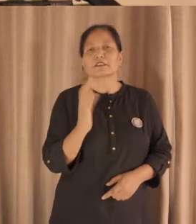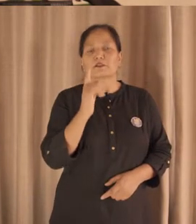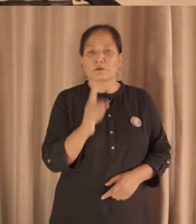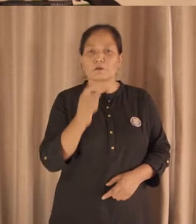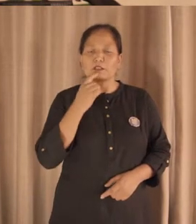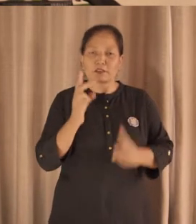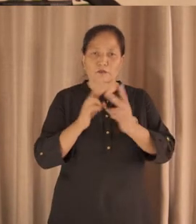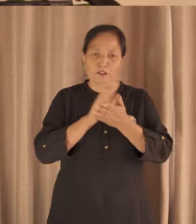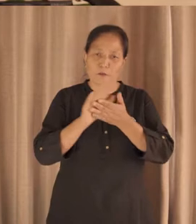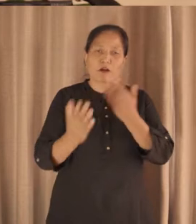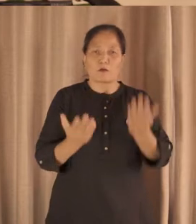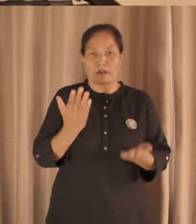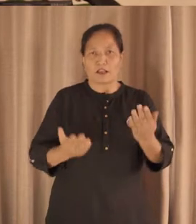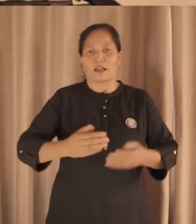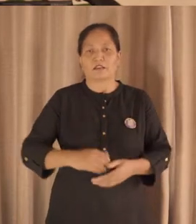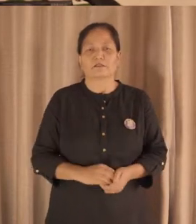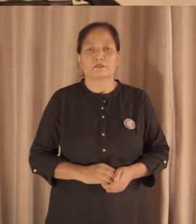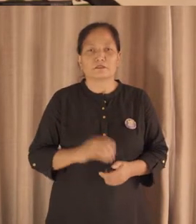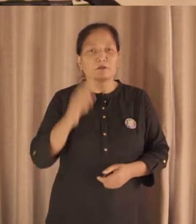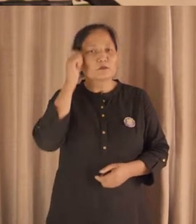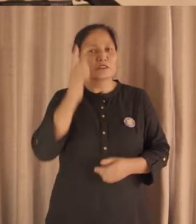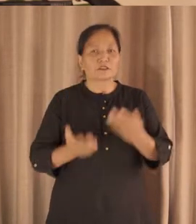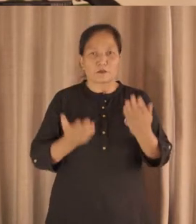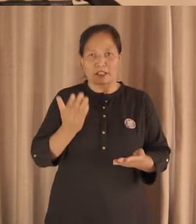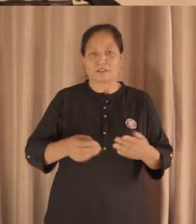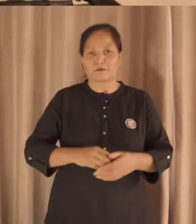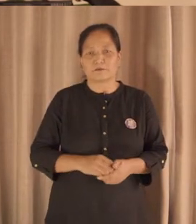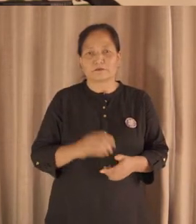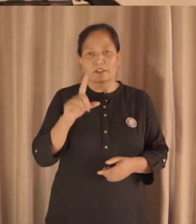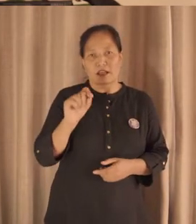own language, land, culture and civilization and are different and distinct from others.